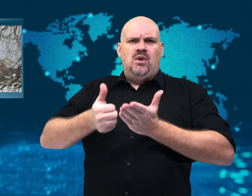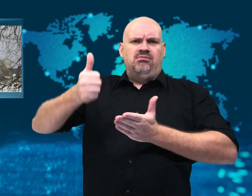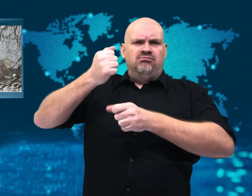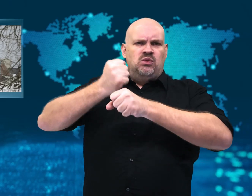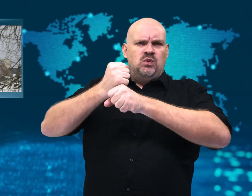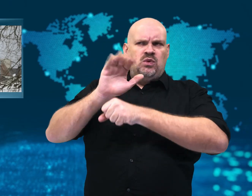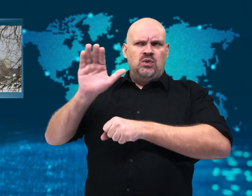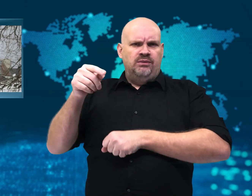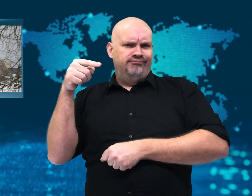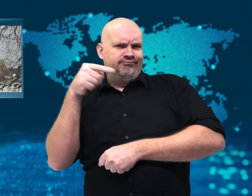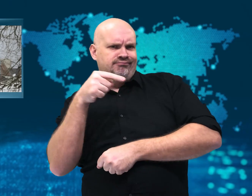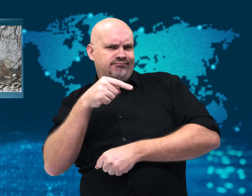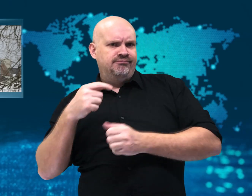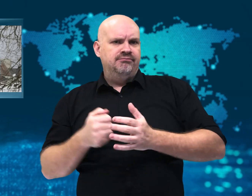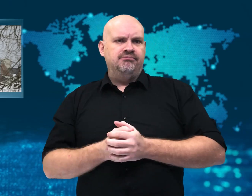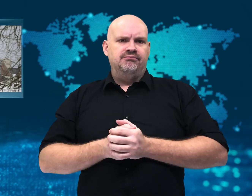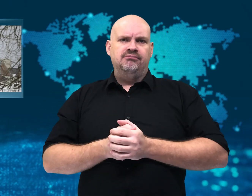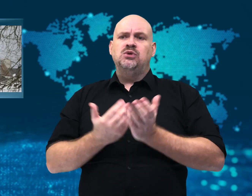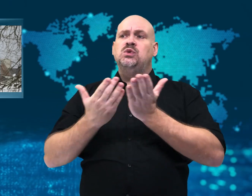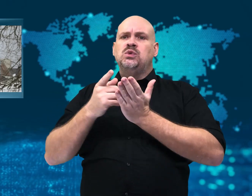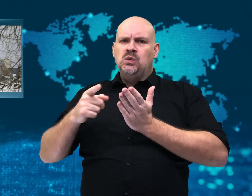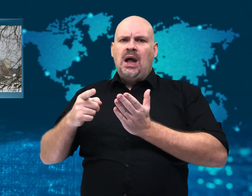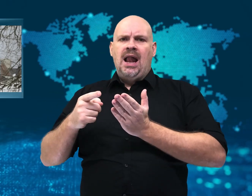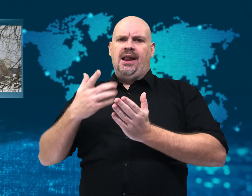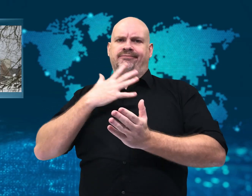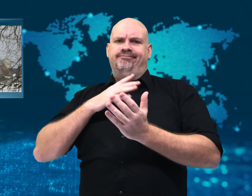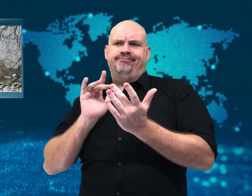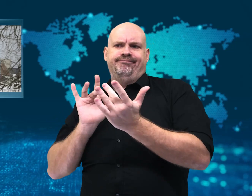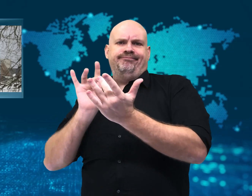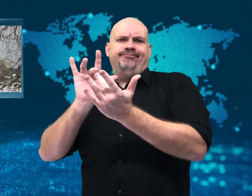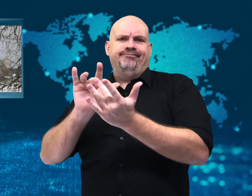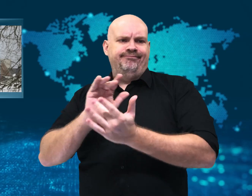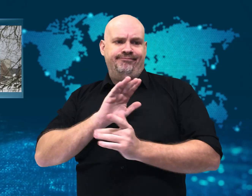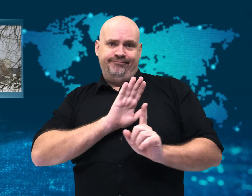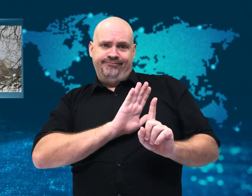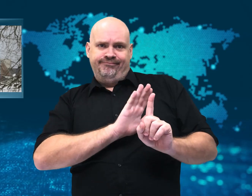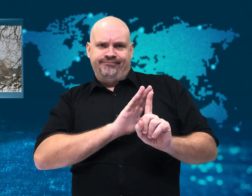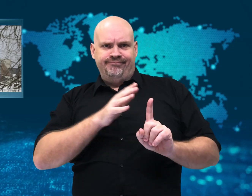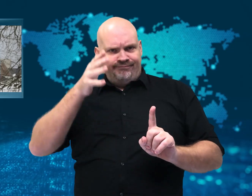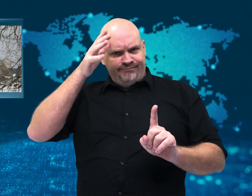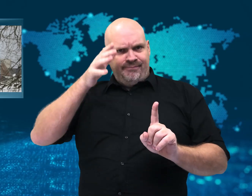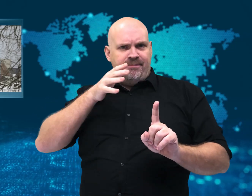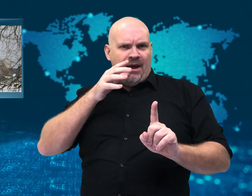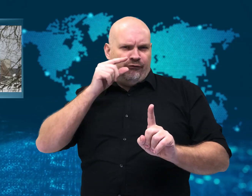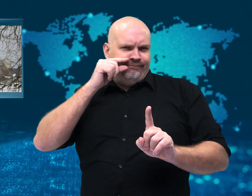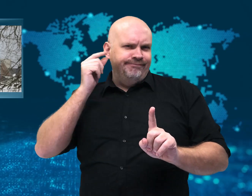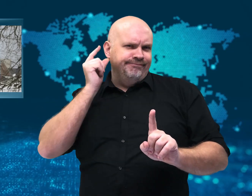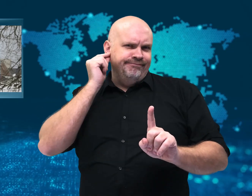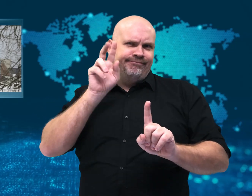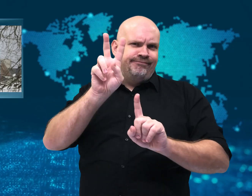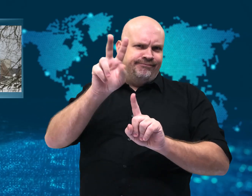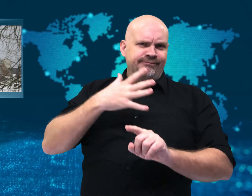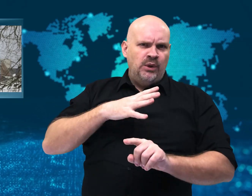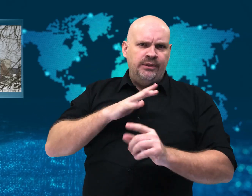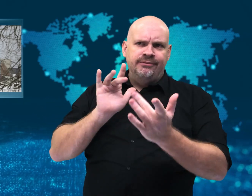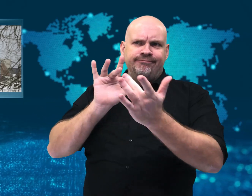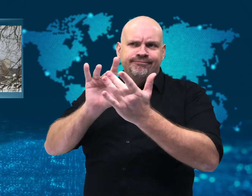Ethan later met with a counselor and another school staff member